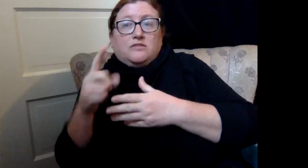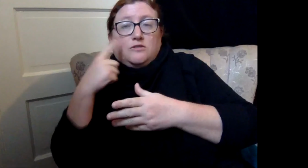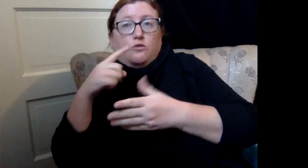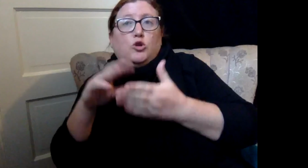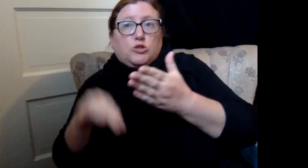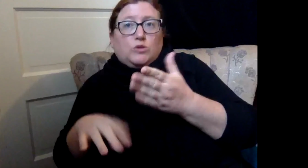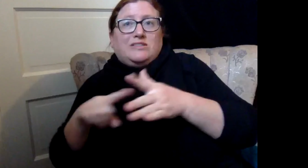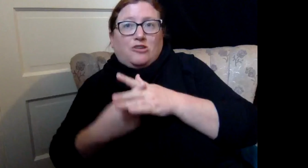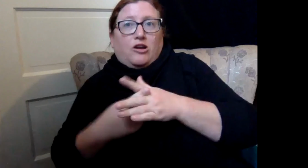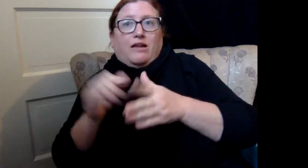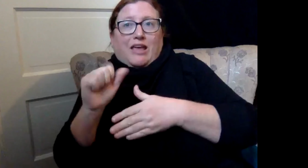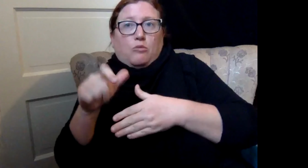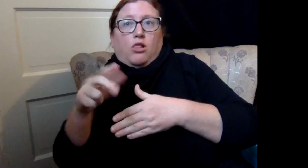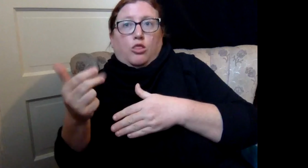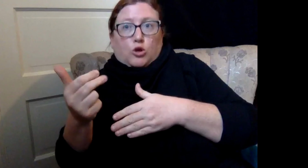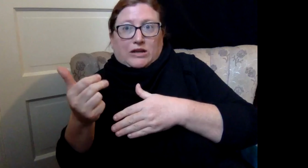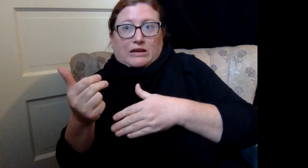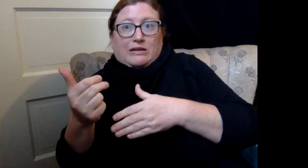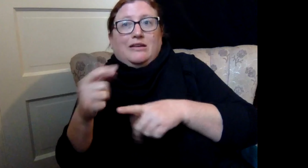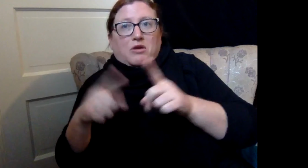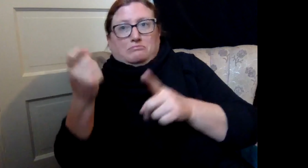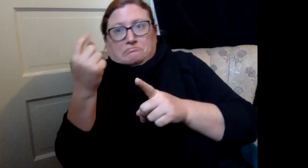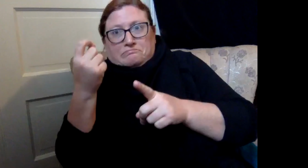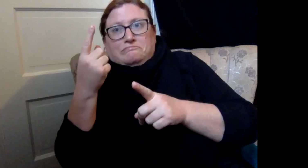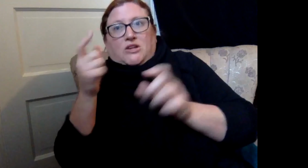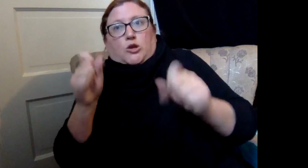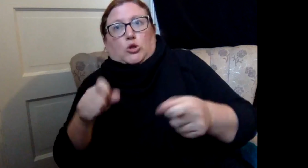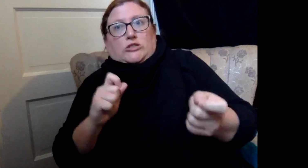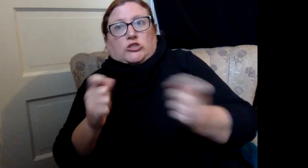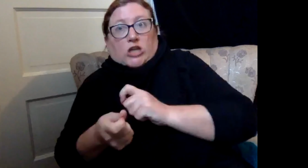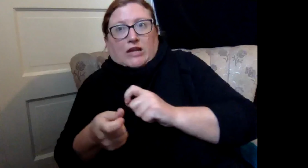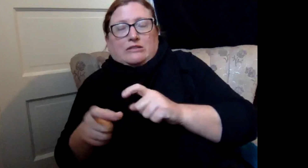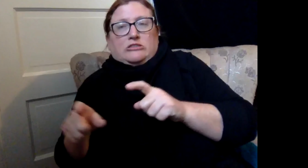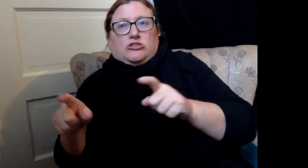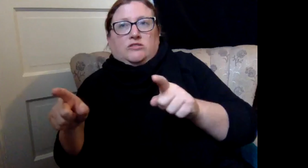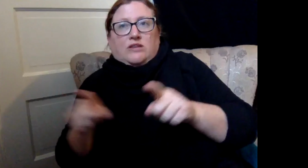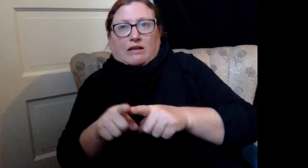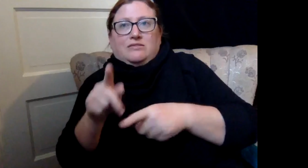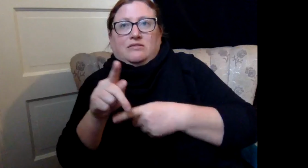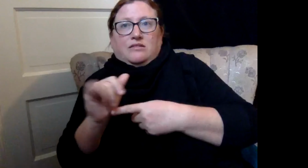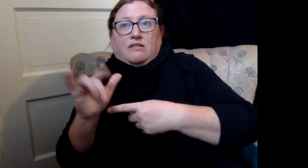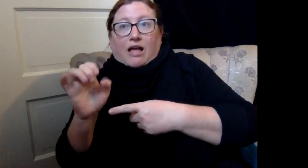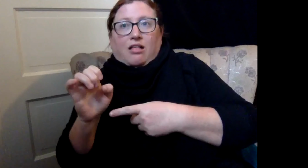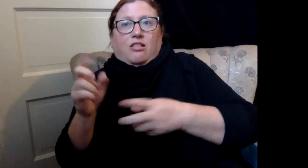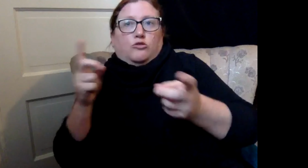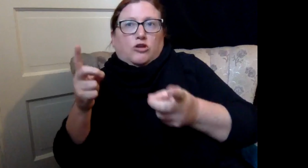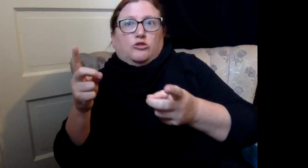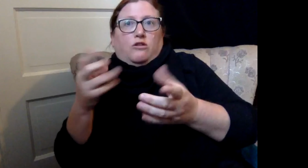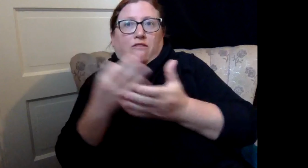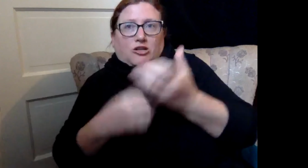refund checks or refunds for students starting April 13, first day of the quarter. And also with the caveat that